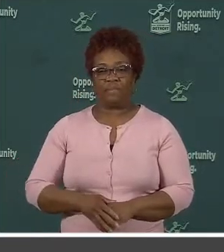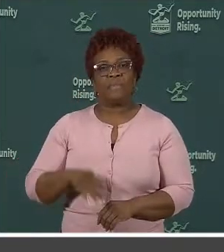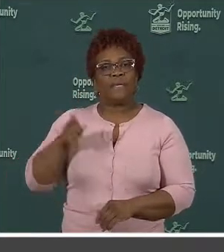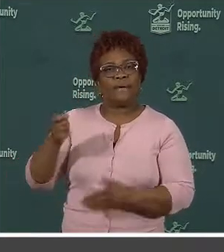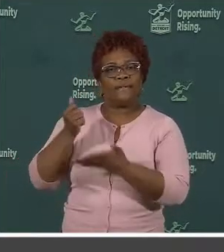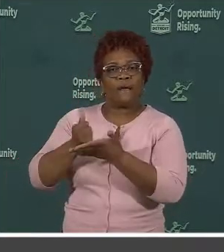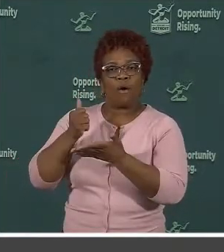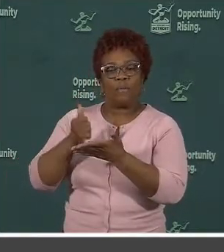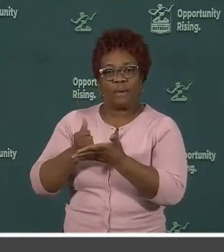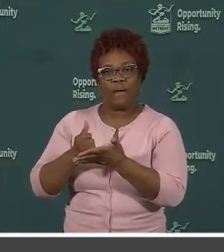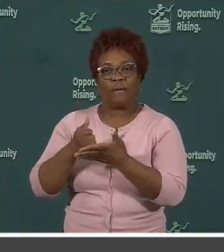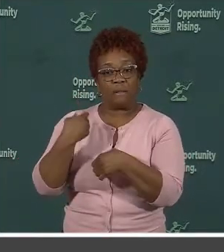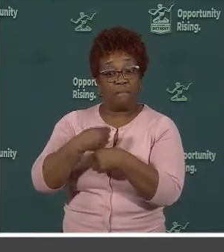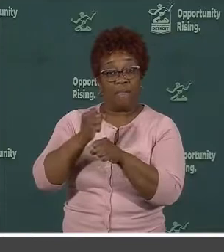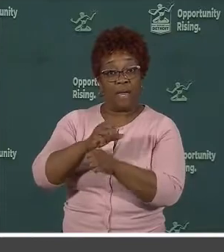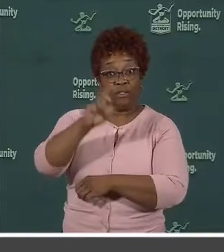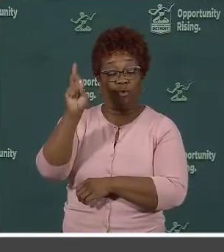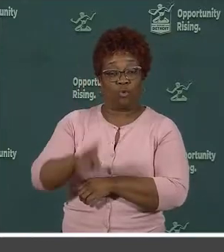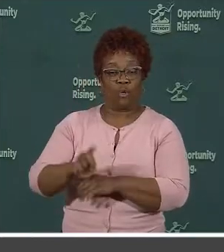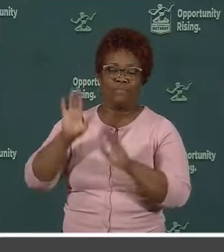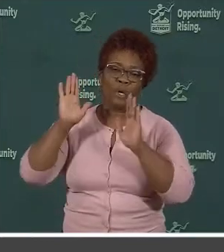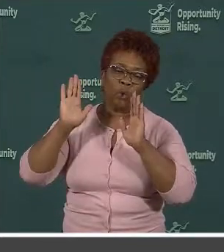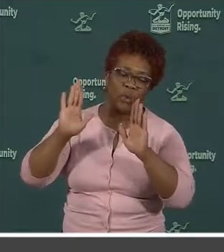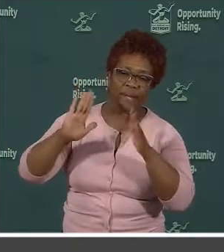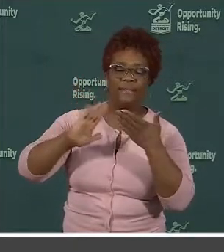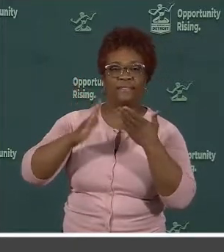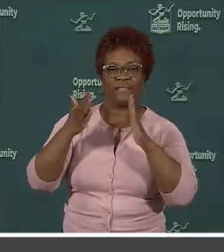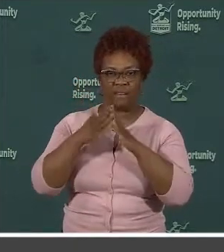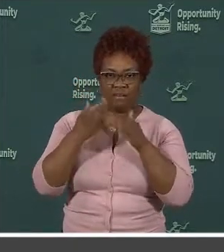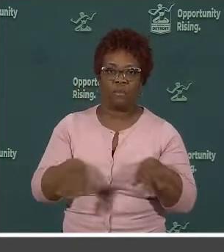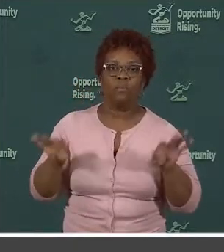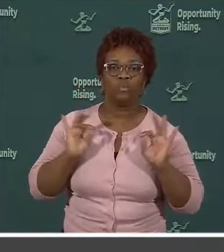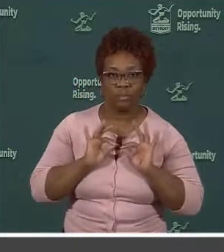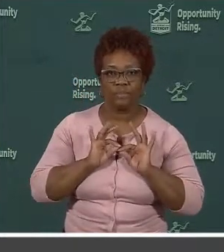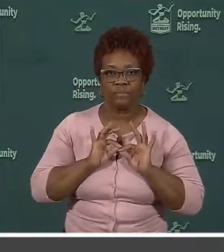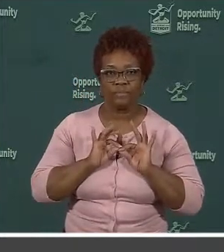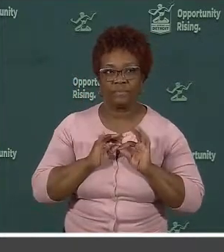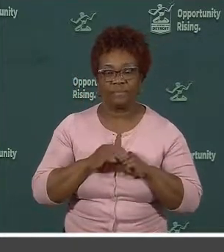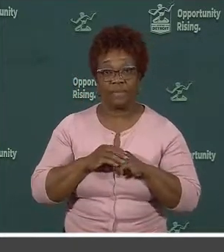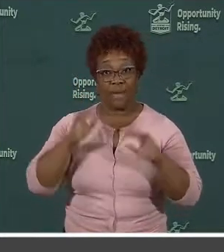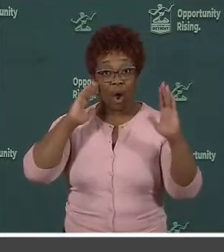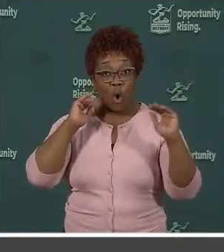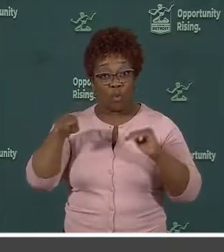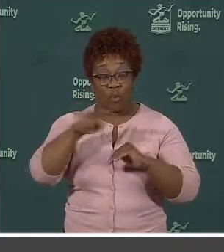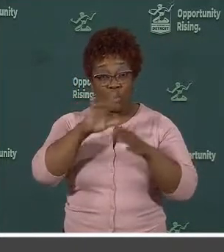THE GREAT CITY THAT IT DESERVES TO BE I HOPE YOU ENJOY HIS REMARKS AND YOUR EVENING AT